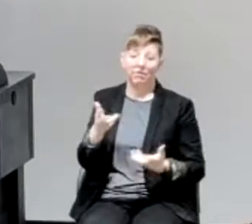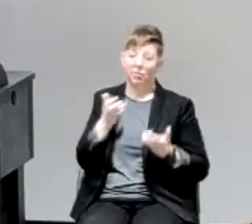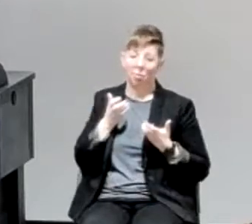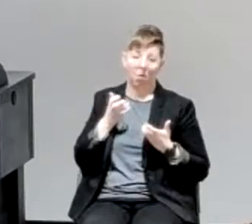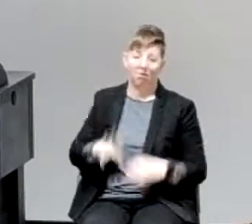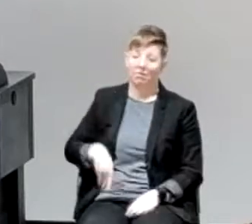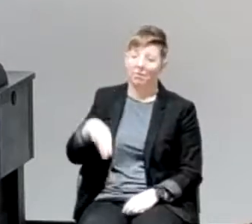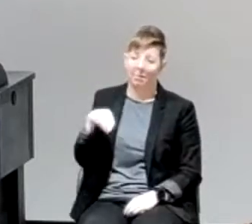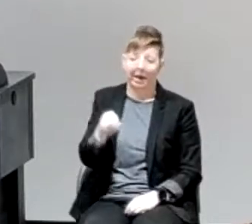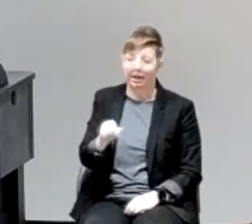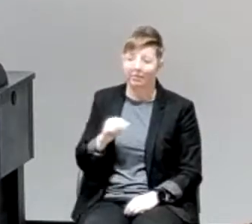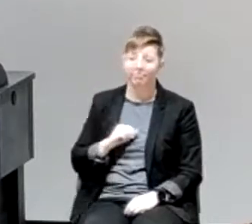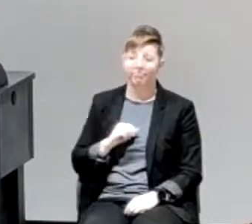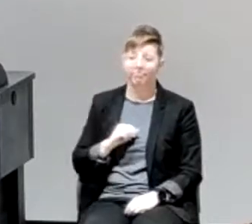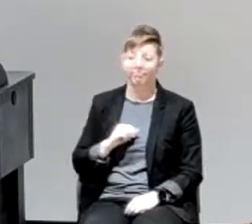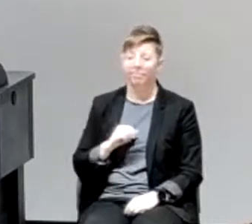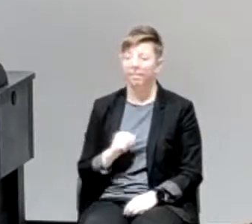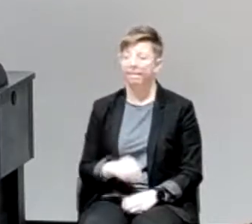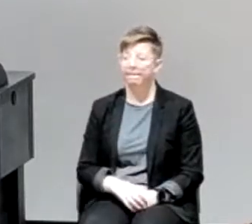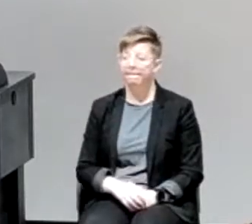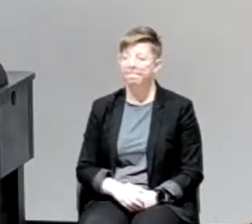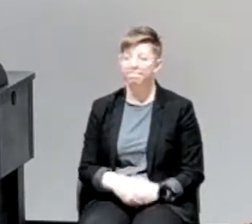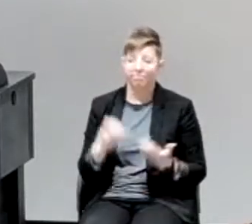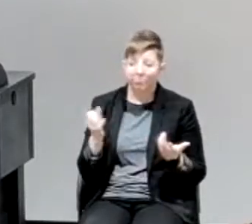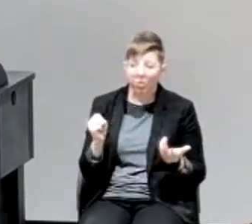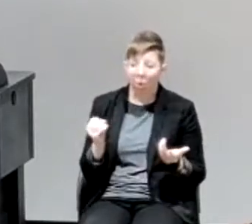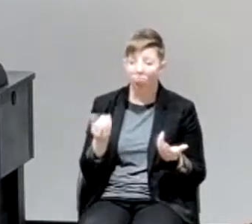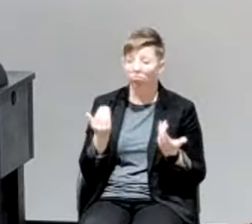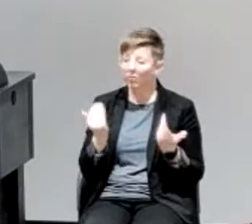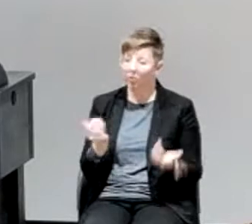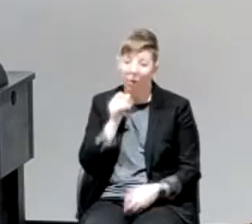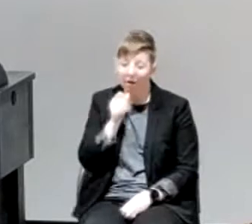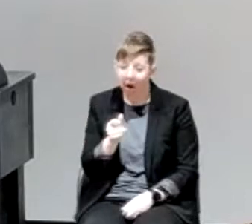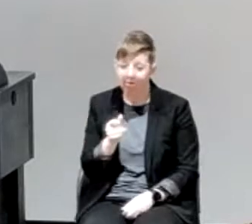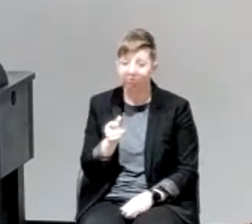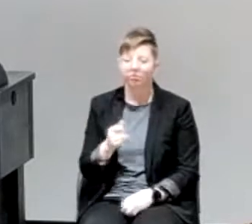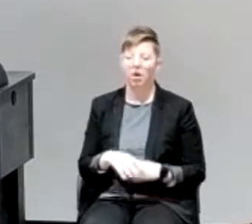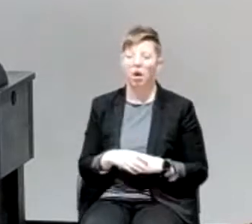the field and the lost opportunity and the ability to grab hold of the success that is